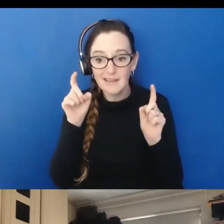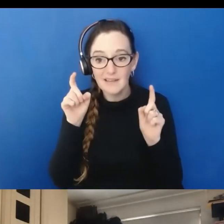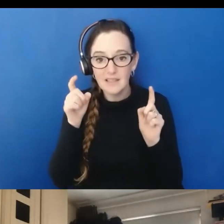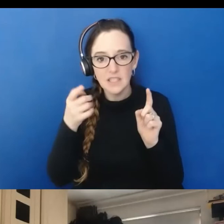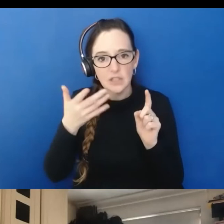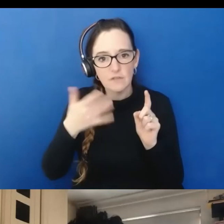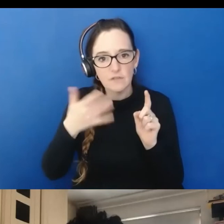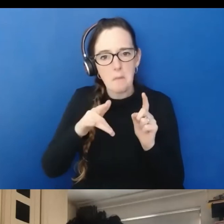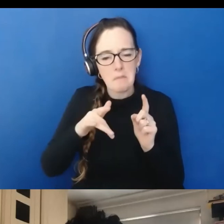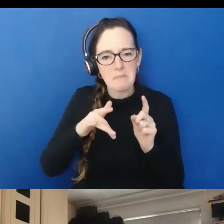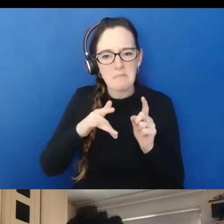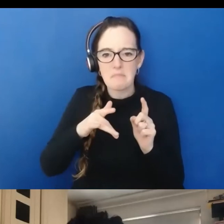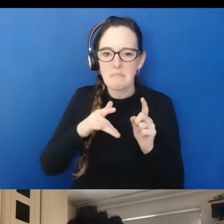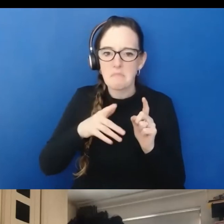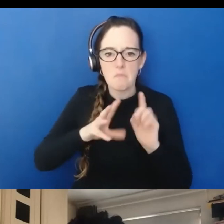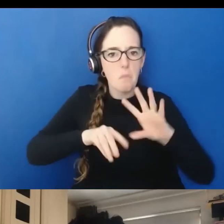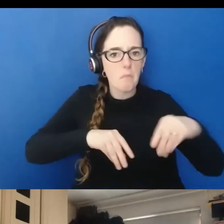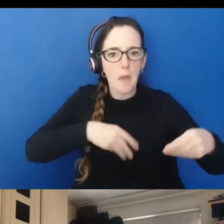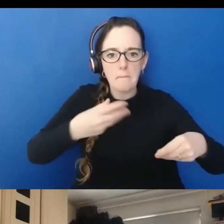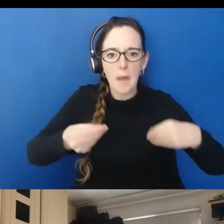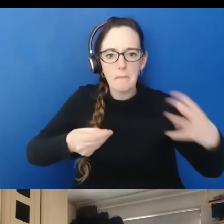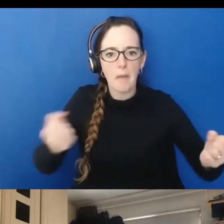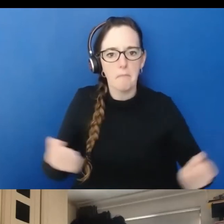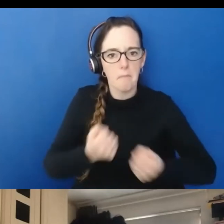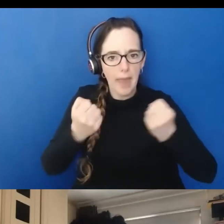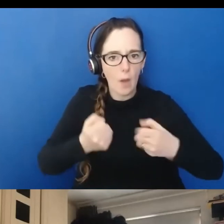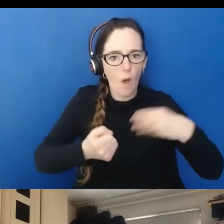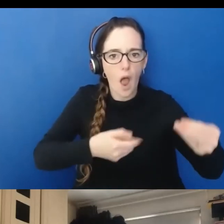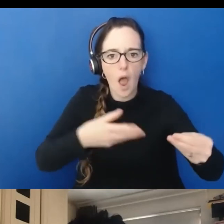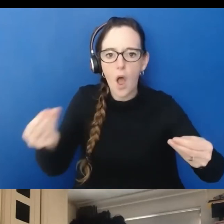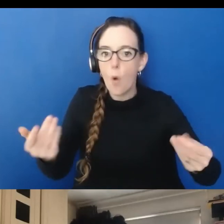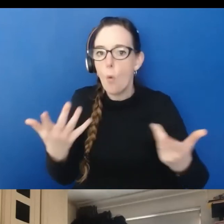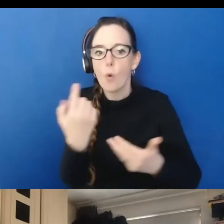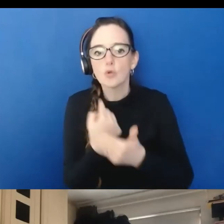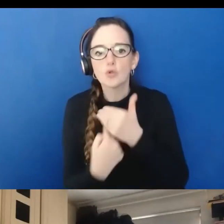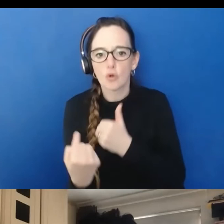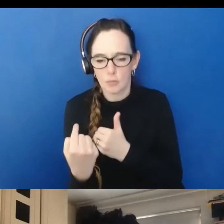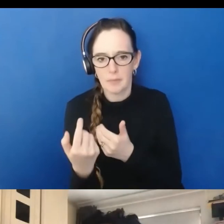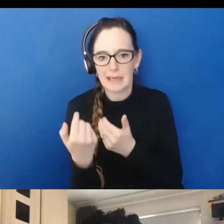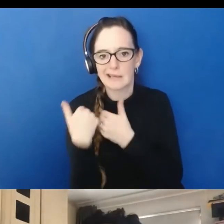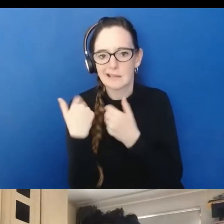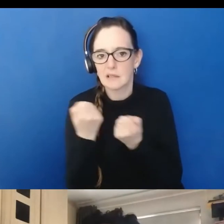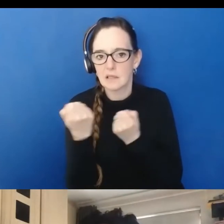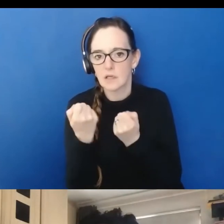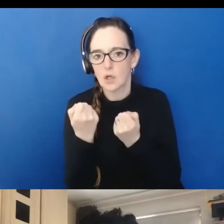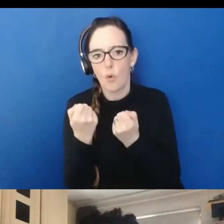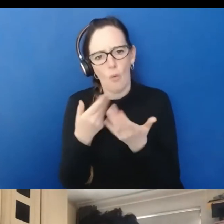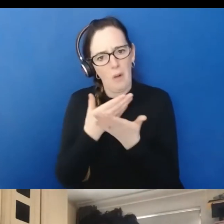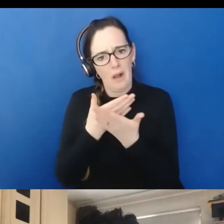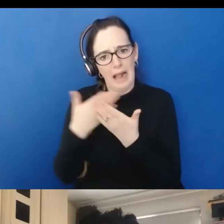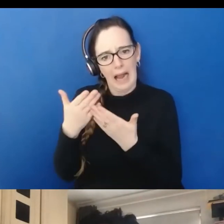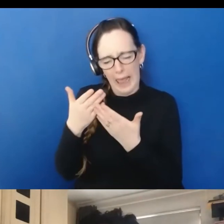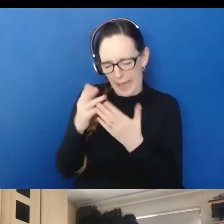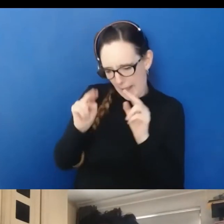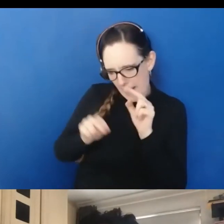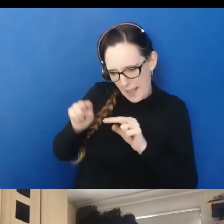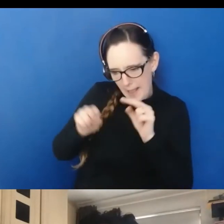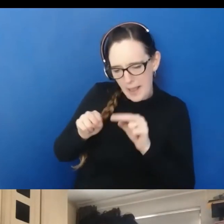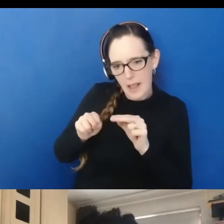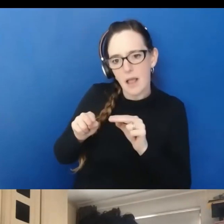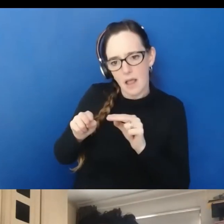around autonomy, around capacity or transparency. These are models that do have code attached